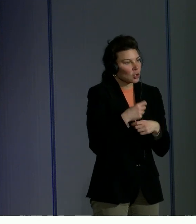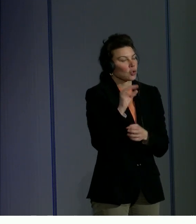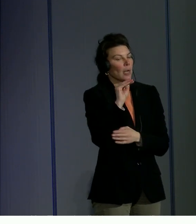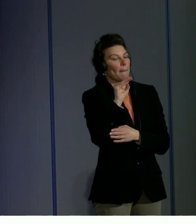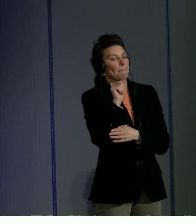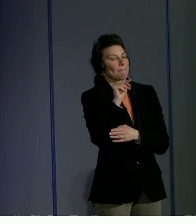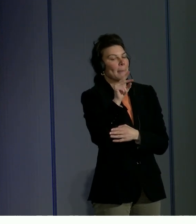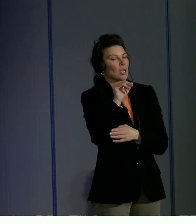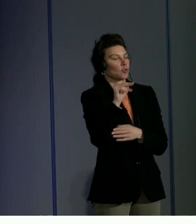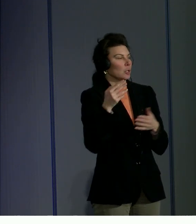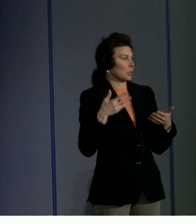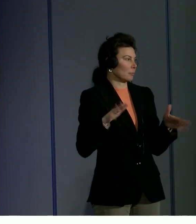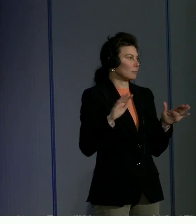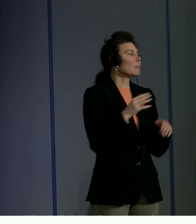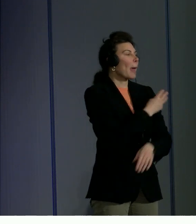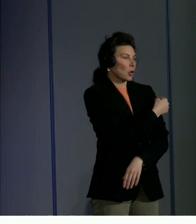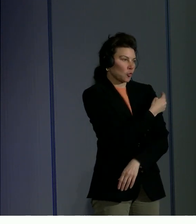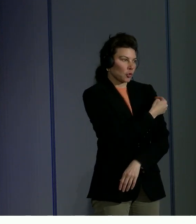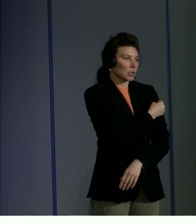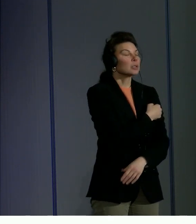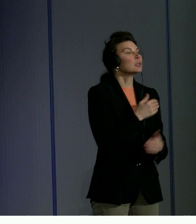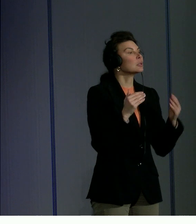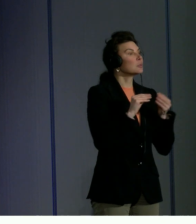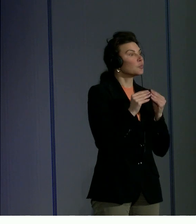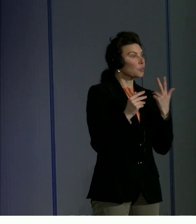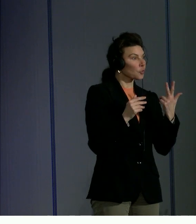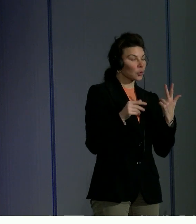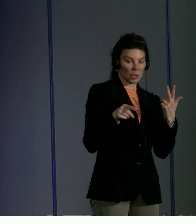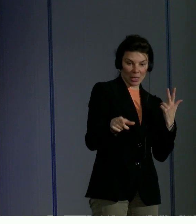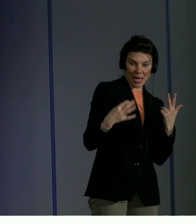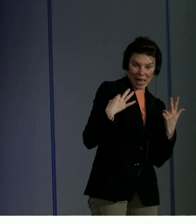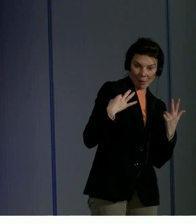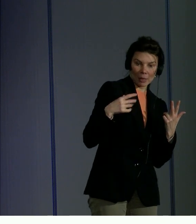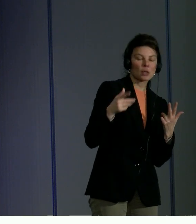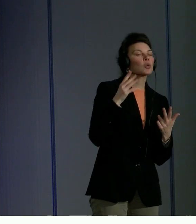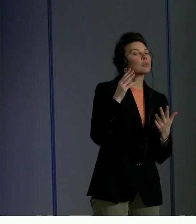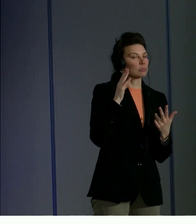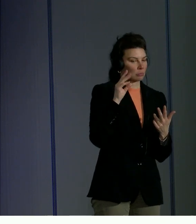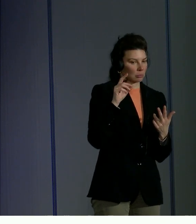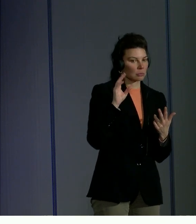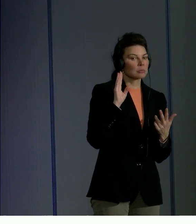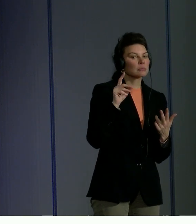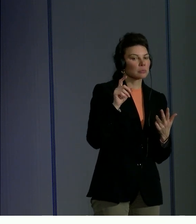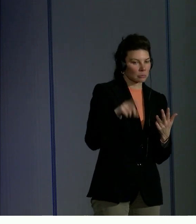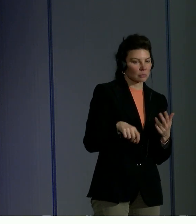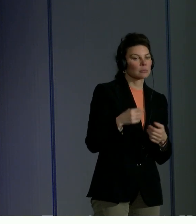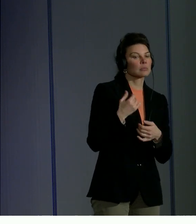And, 3, applicant will play an interactive game to measure